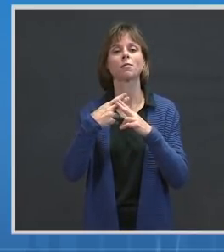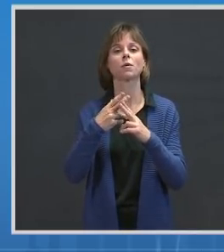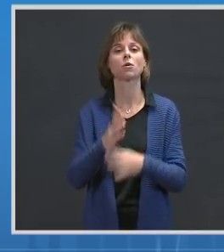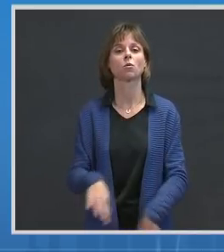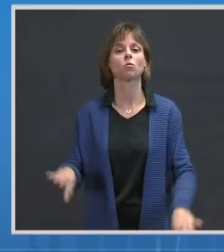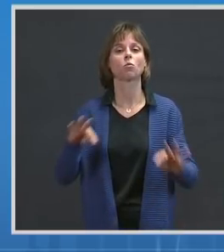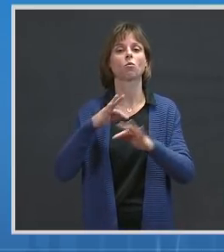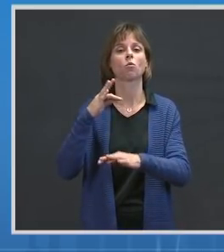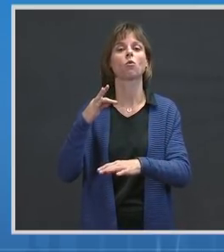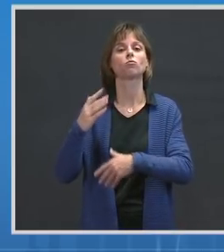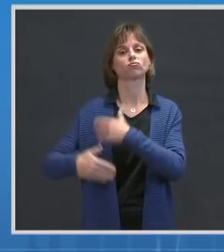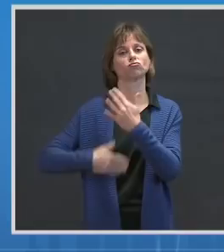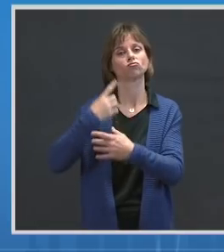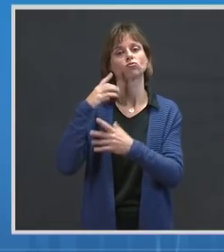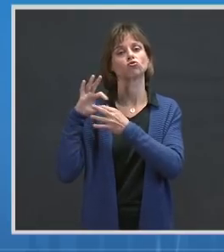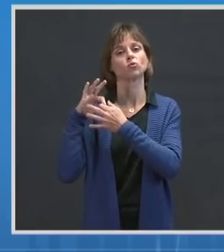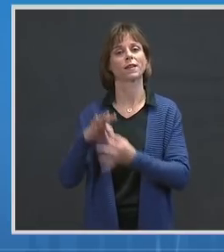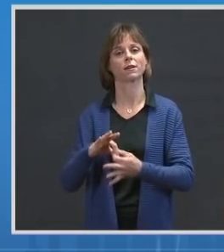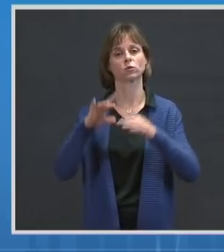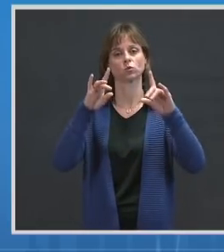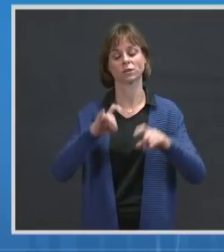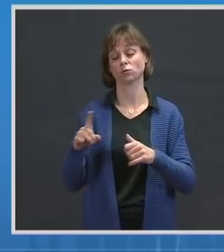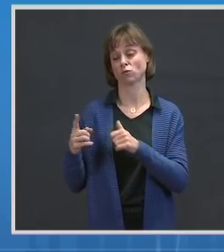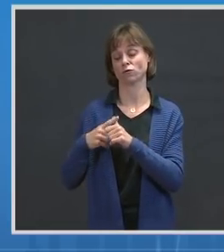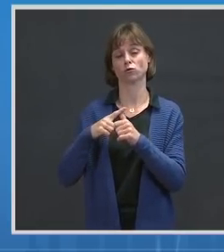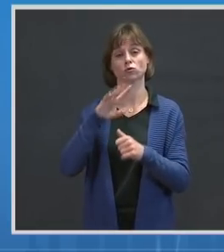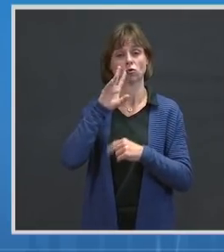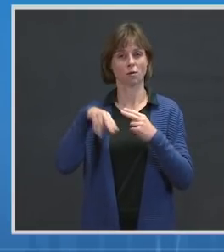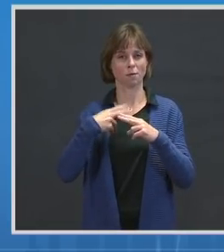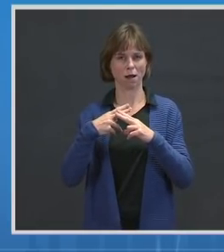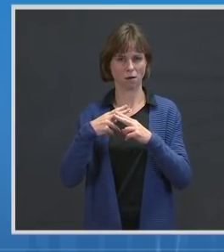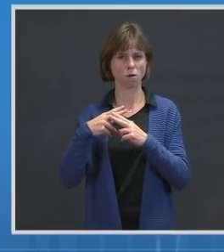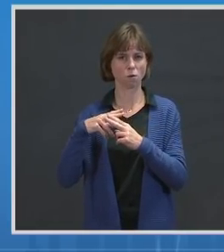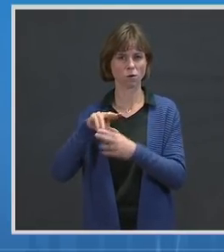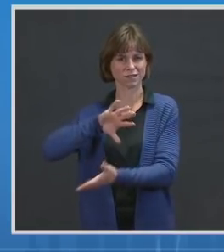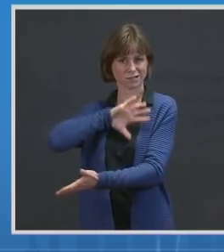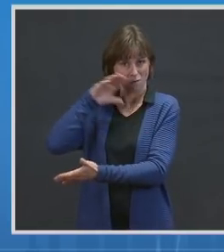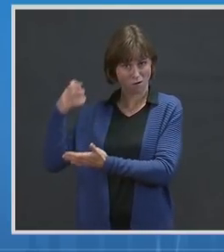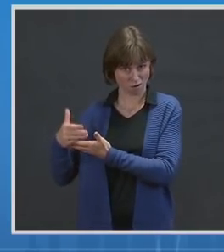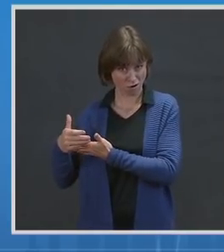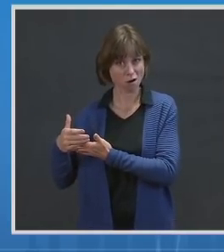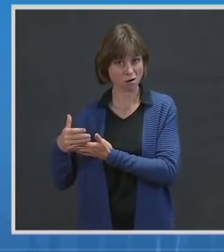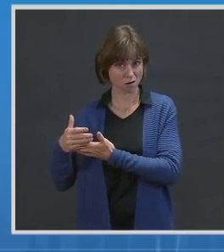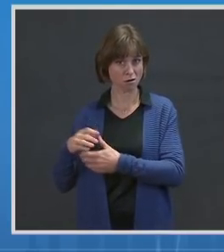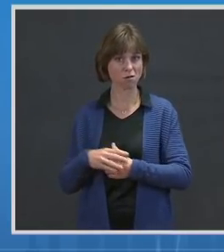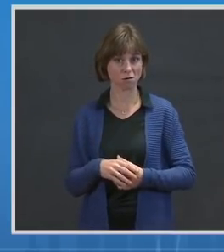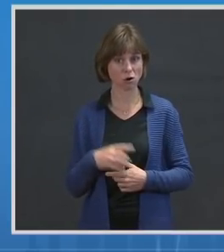First, I'll start with vaccine supply. We've acted aggressively to increase the vaccine supply.